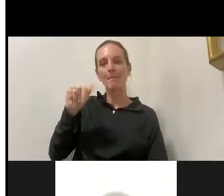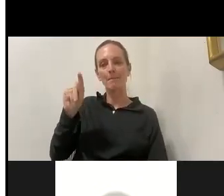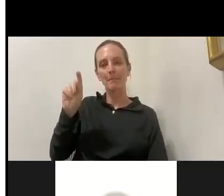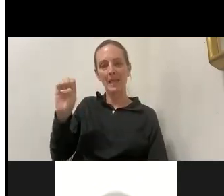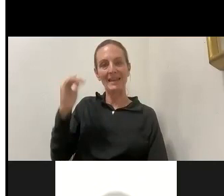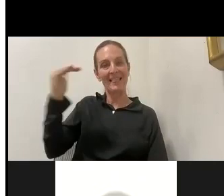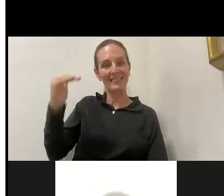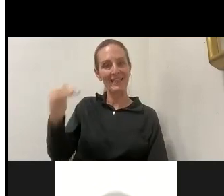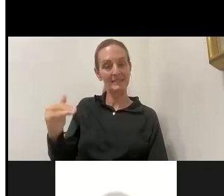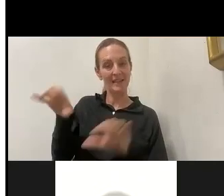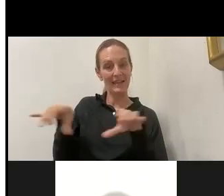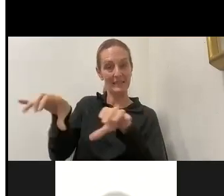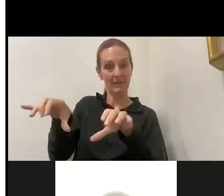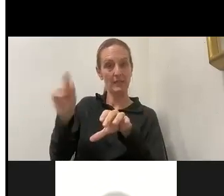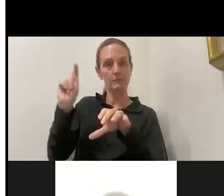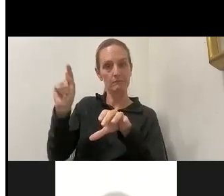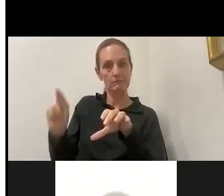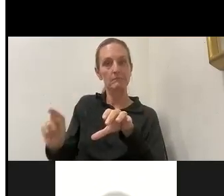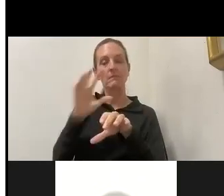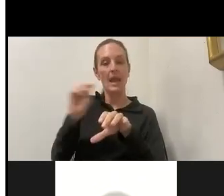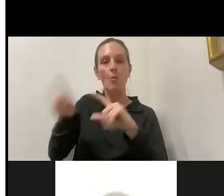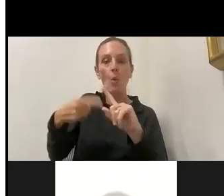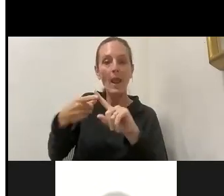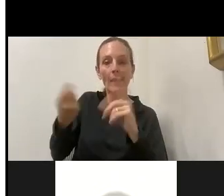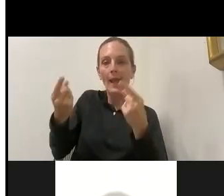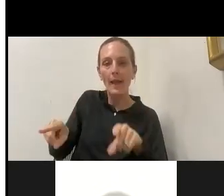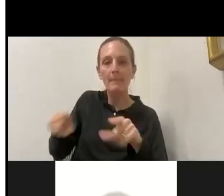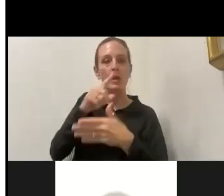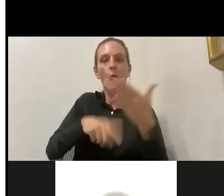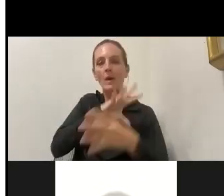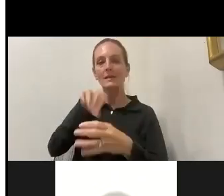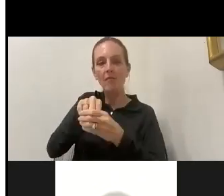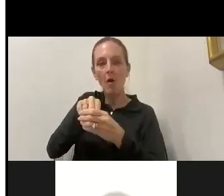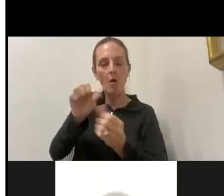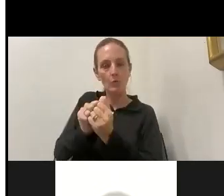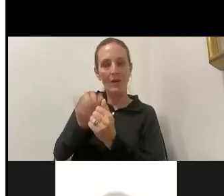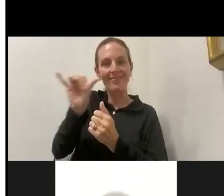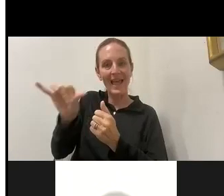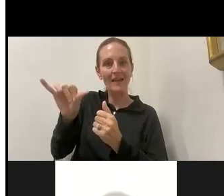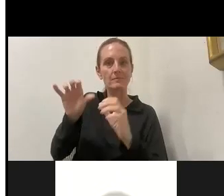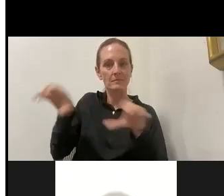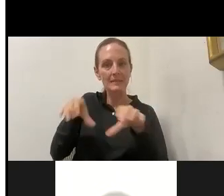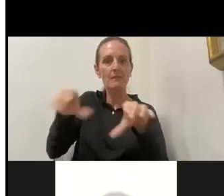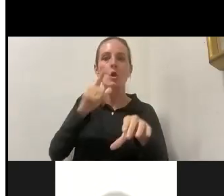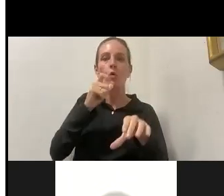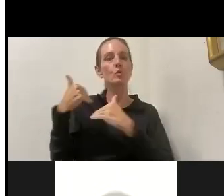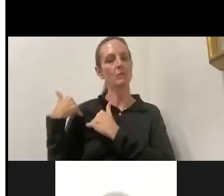will list when it is happening, what is involved with the activity, who is responsible and maybe it